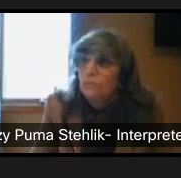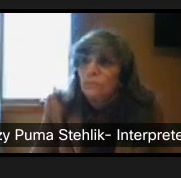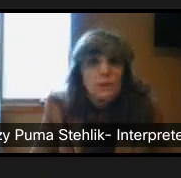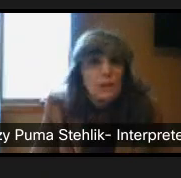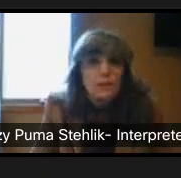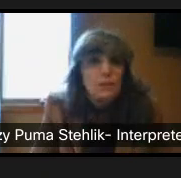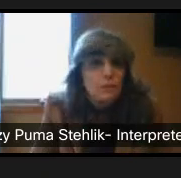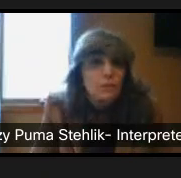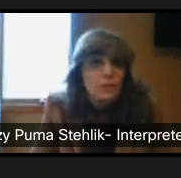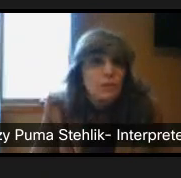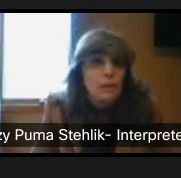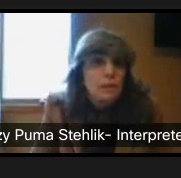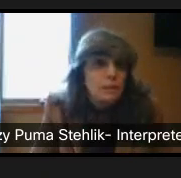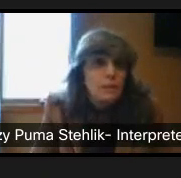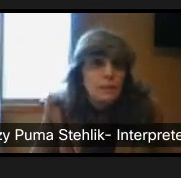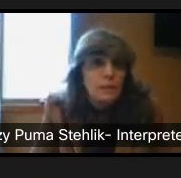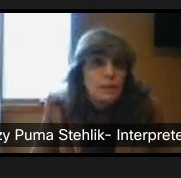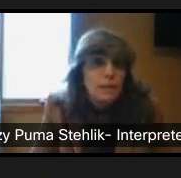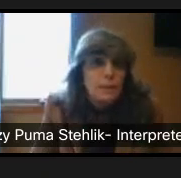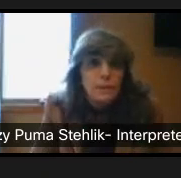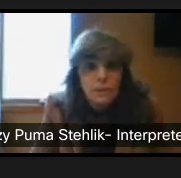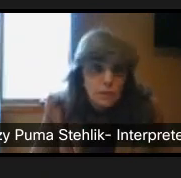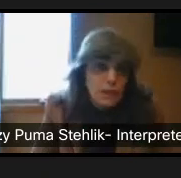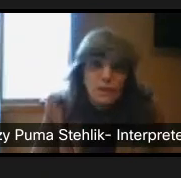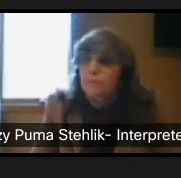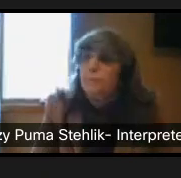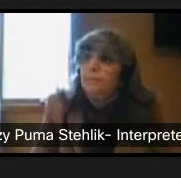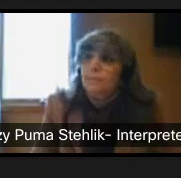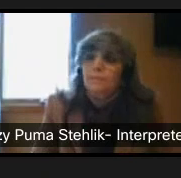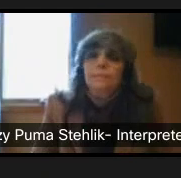I think it's called a couple of other 0, is for Canada.